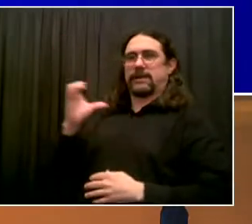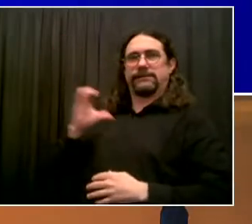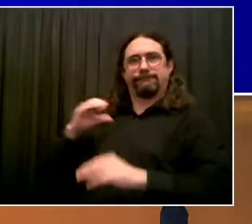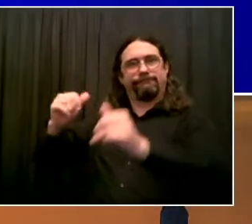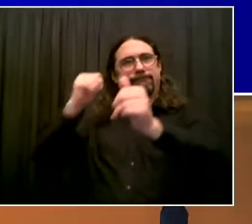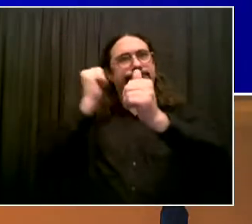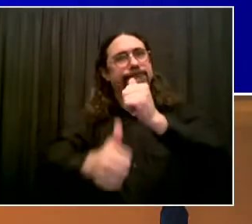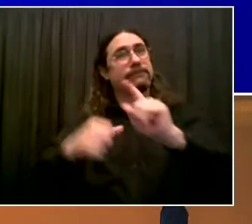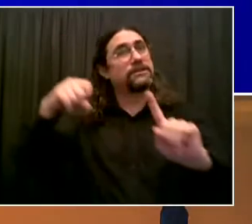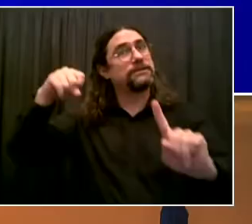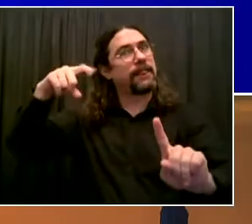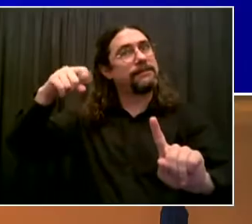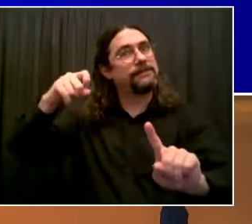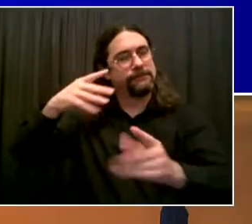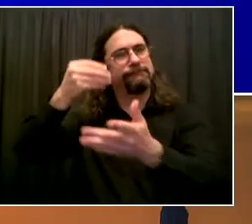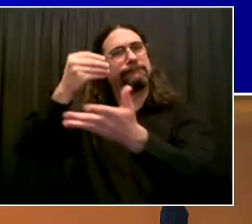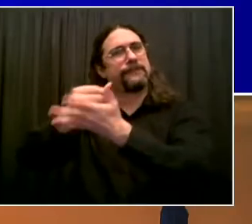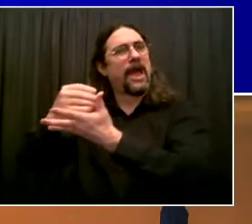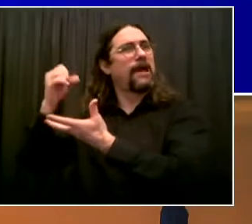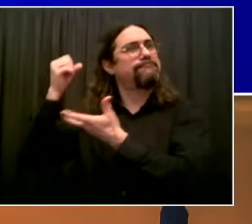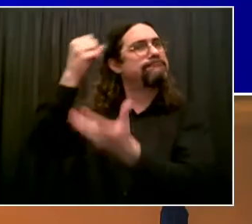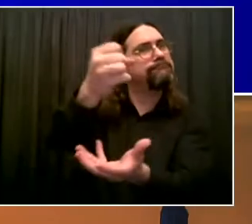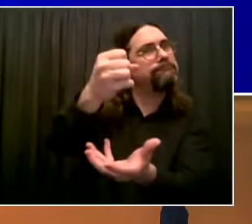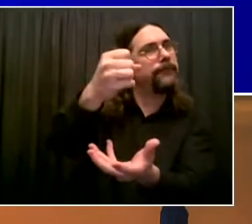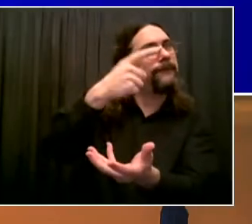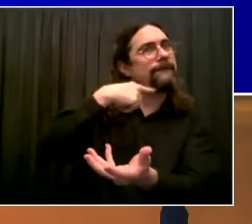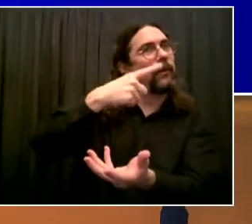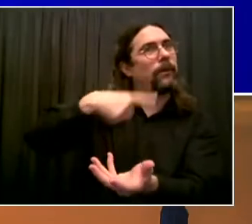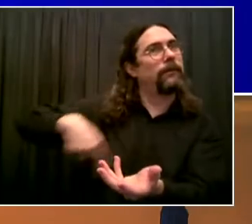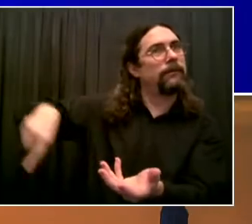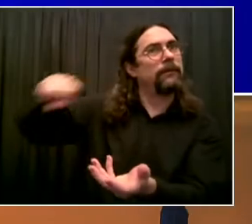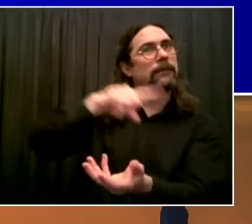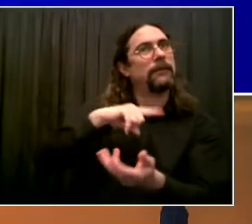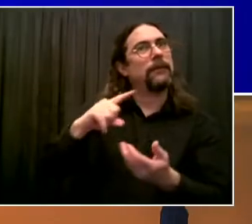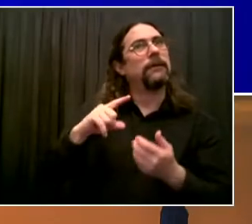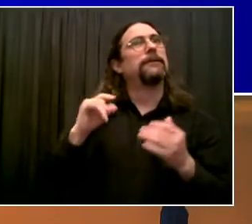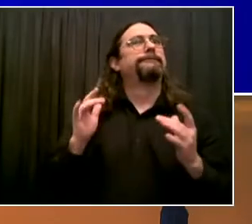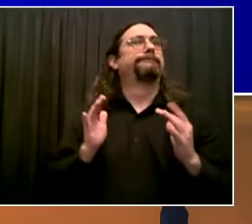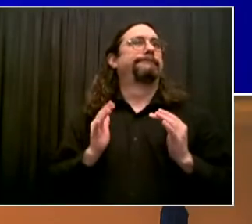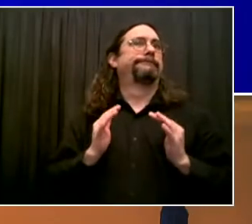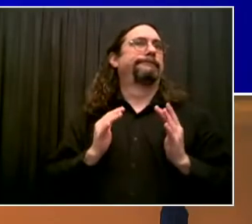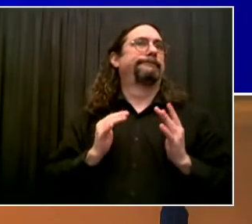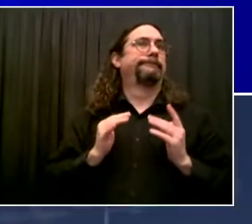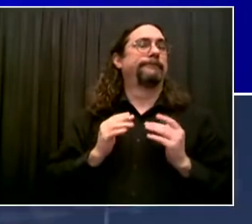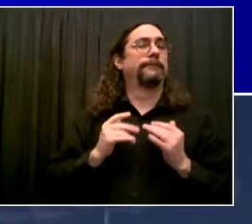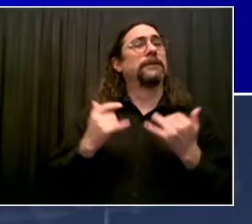OF POSSIBILITIES. TODAY WE HAVE A GREAT ANNOUNCEMENT. SOMETHING THE COMMUNITY IN